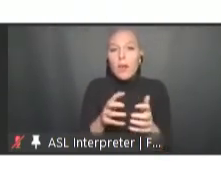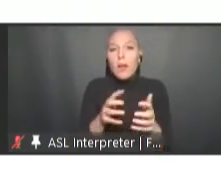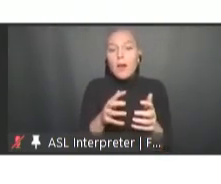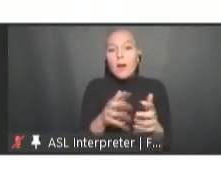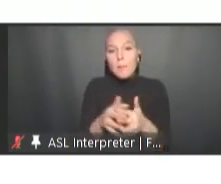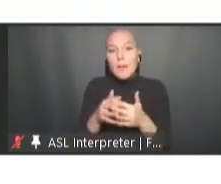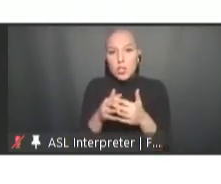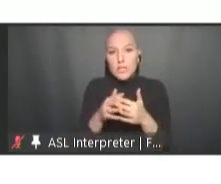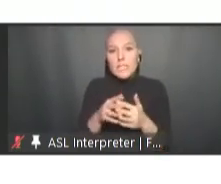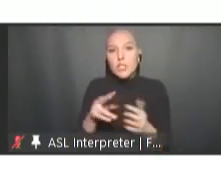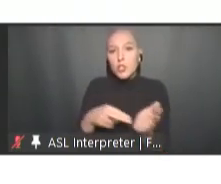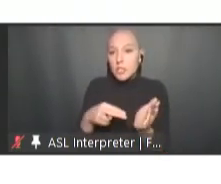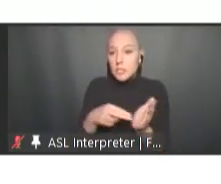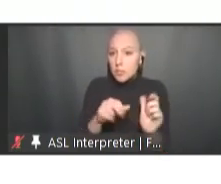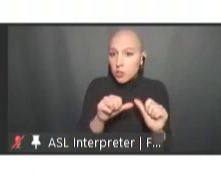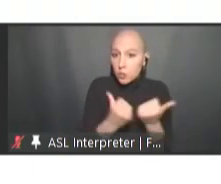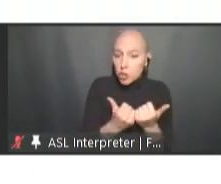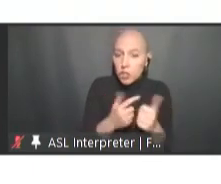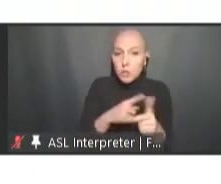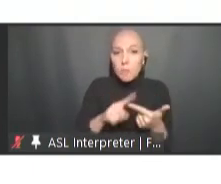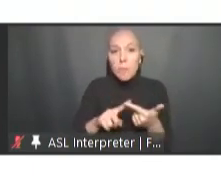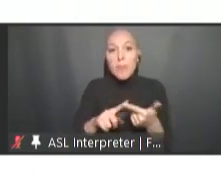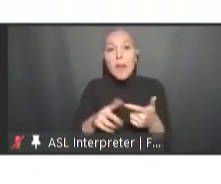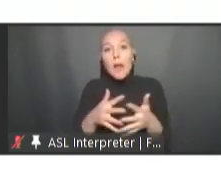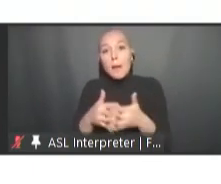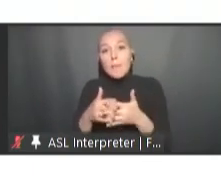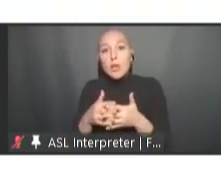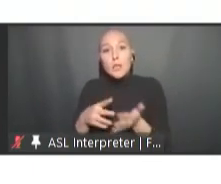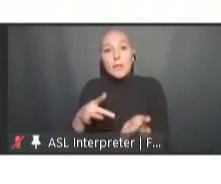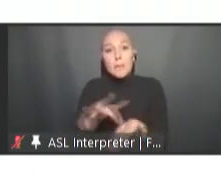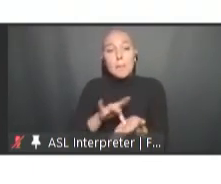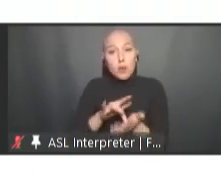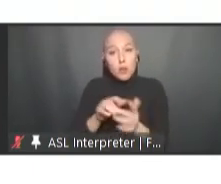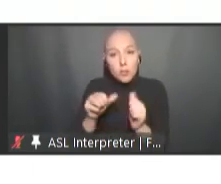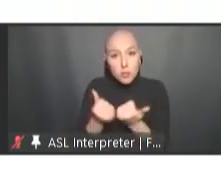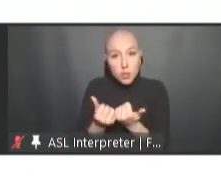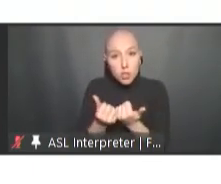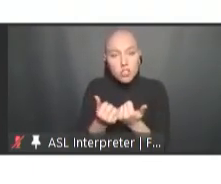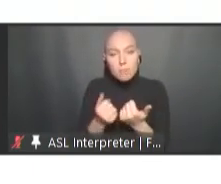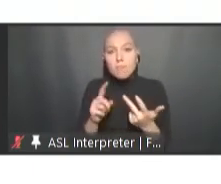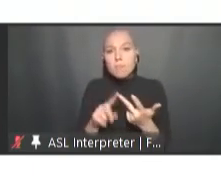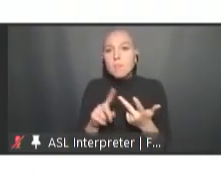the American Medical Association, and many others. I mentioned before Unidos, U.S.,